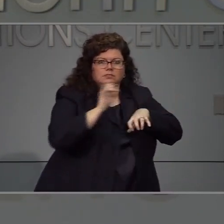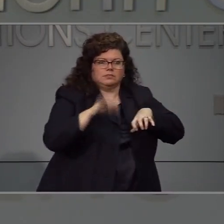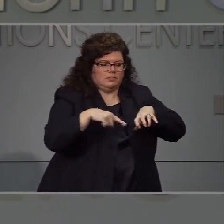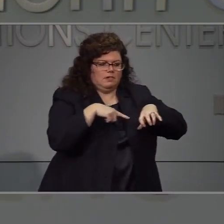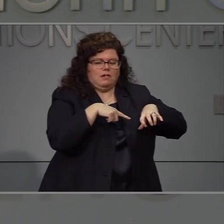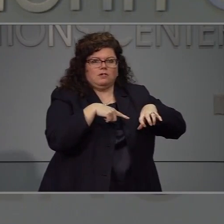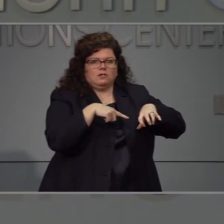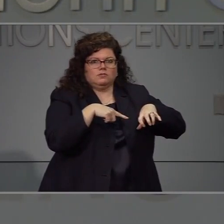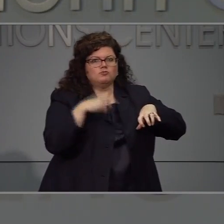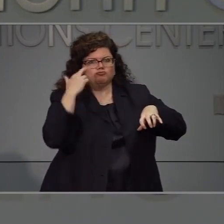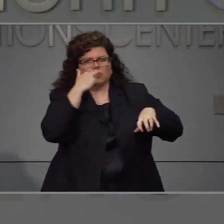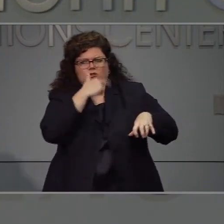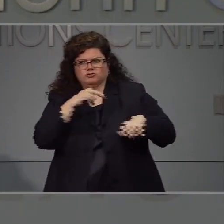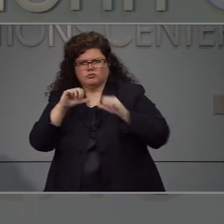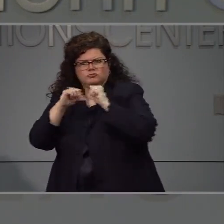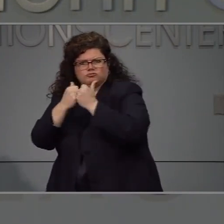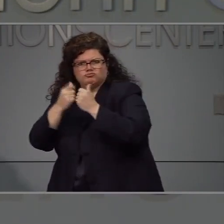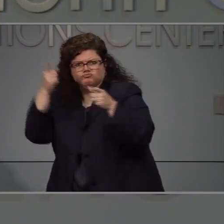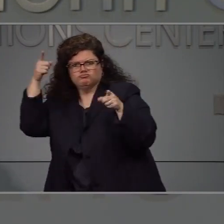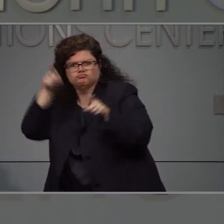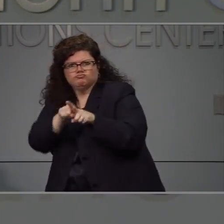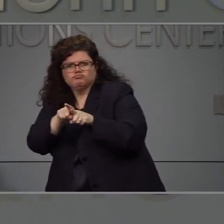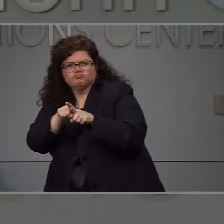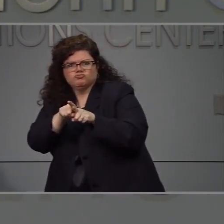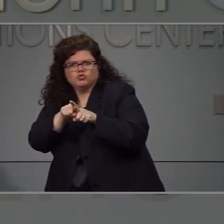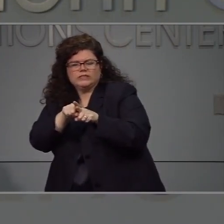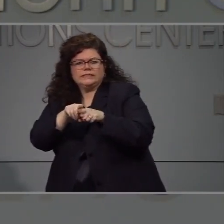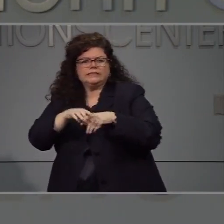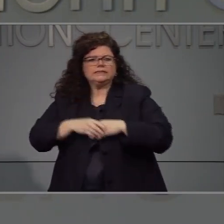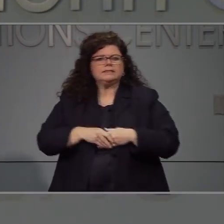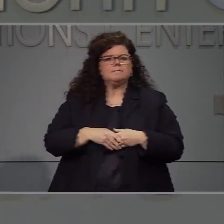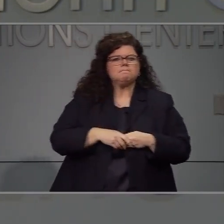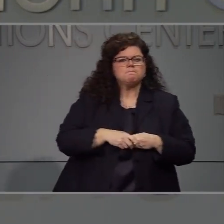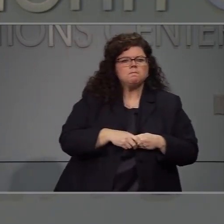PROHIBITED. WE MAKING SURE THAT THEIR SOCIAL DISTANCING IN THE RESTAURANT. AND I THINK THAT WE'RE GOING TO SEE PEOPLE BE